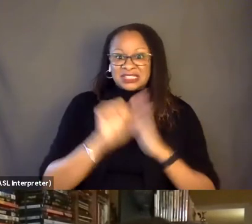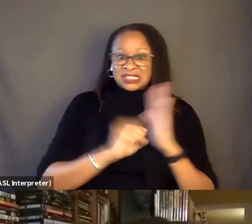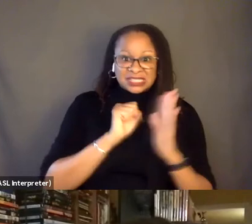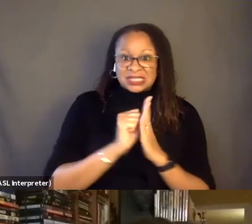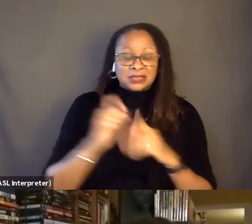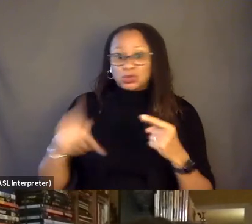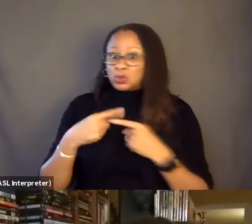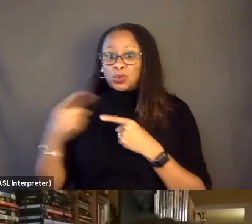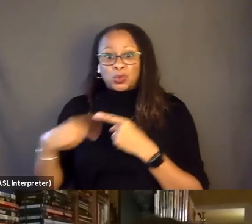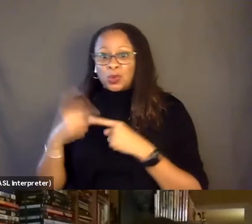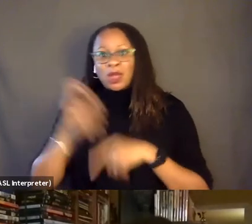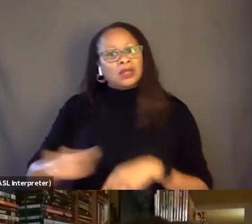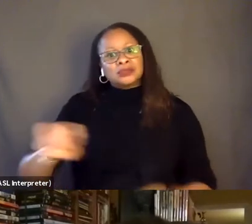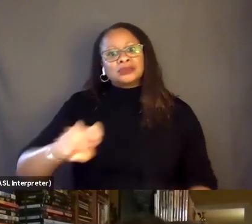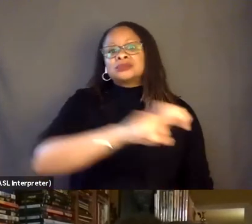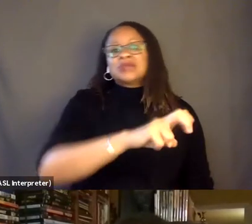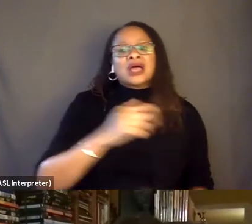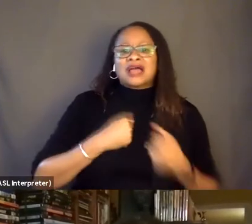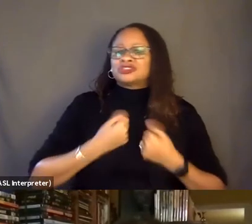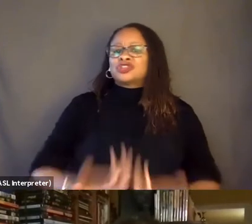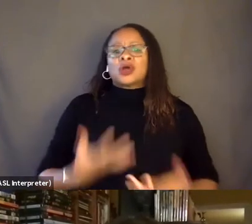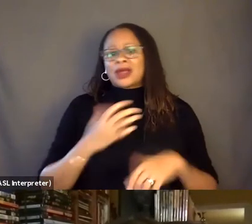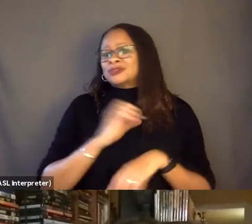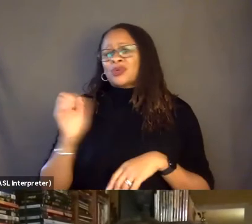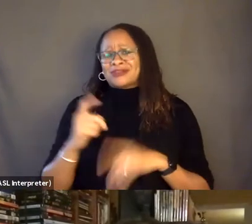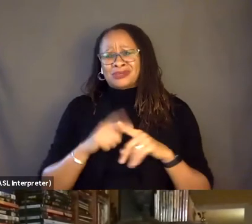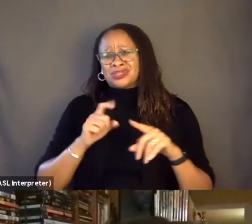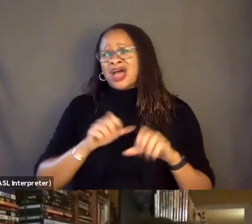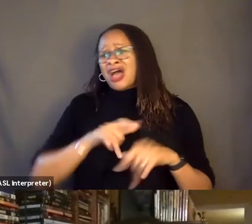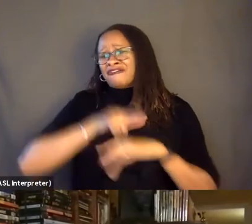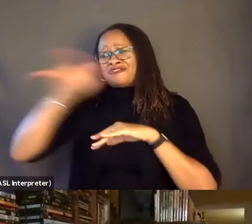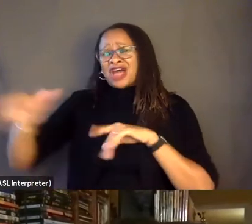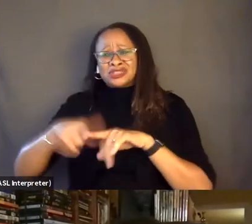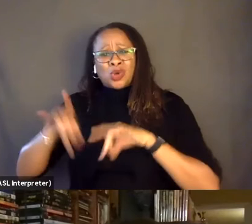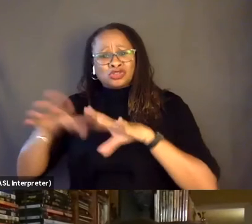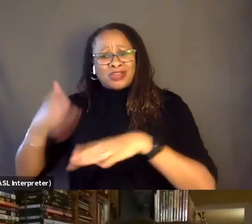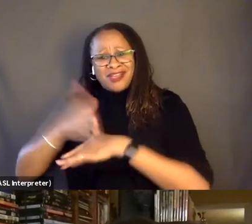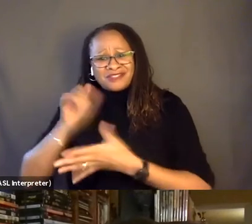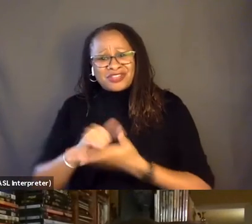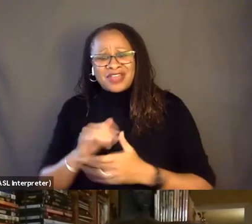I was so tired. I was on my way to Sydney. I was only dropping in. I said, "I really don't want to talk to her."